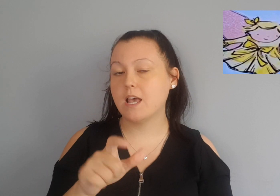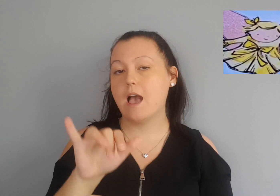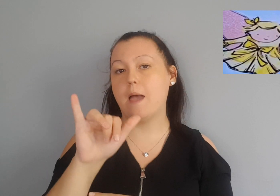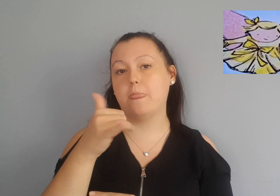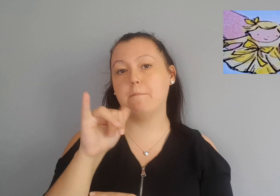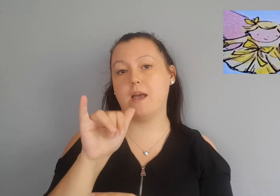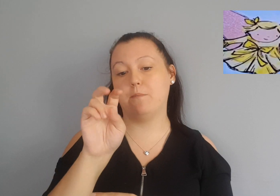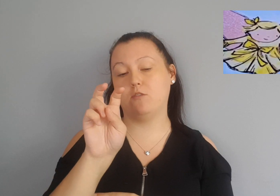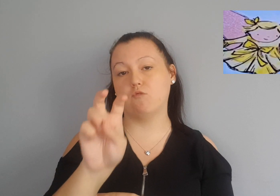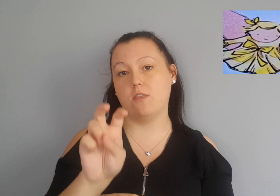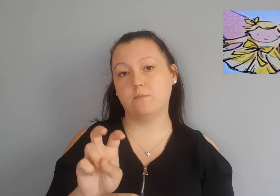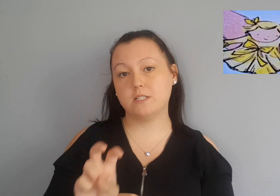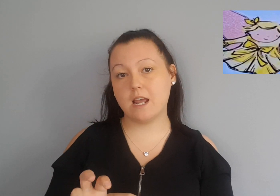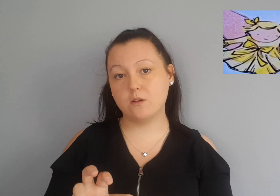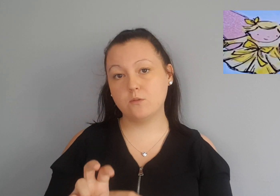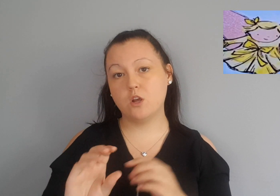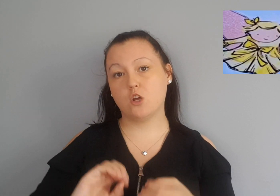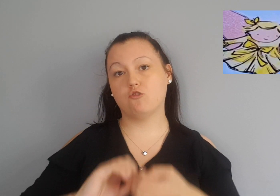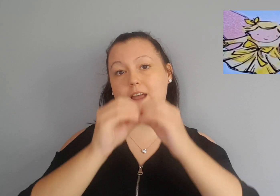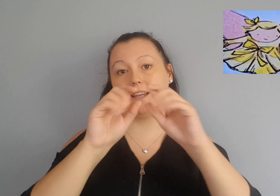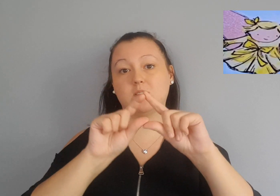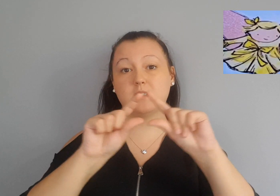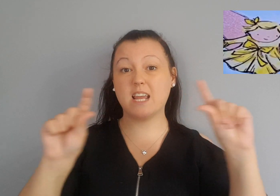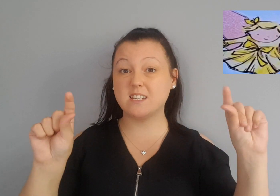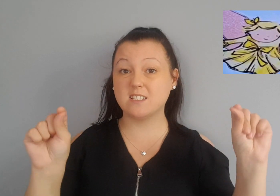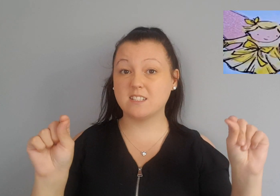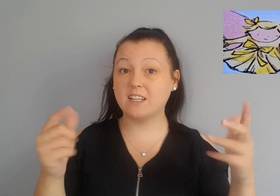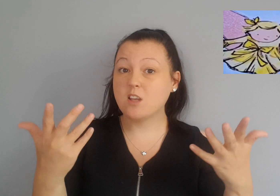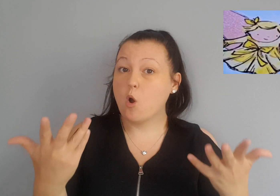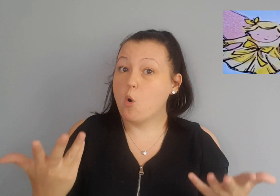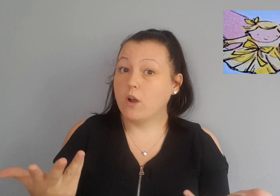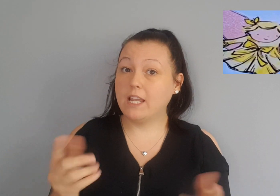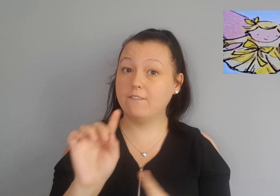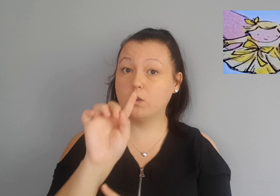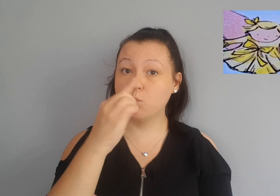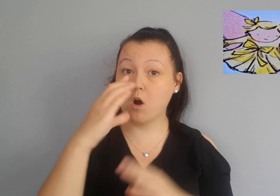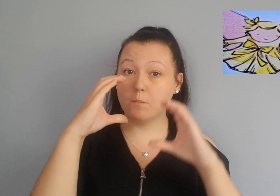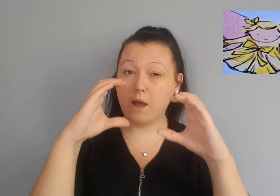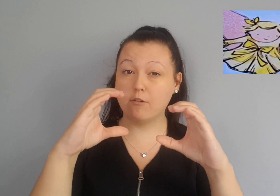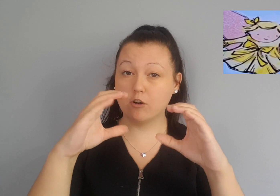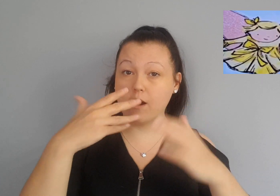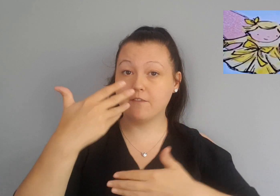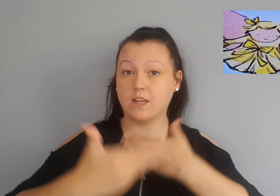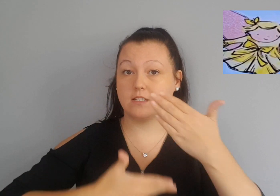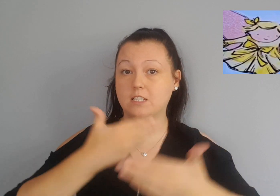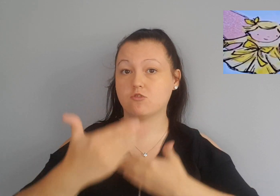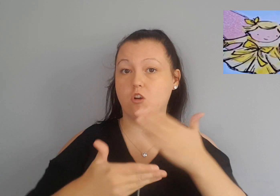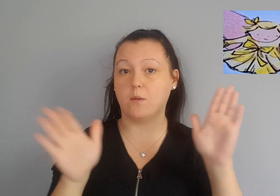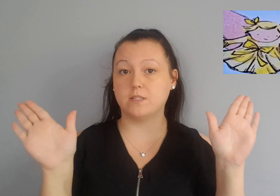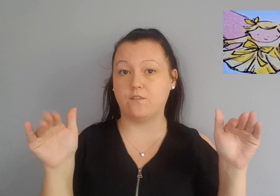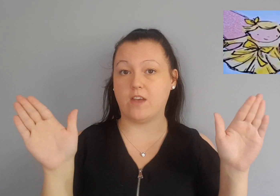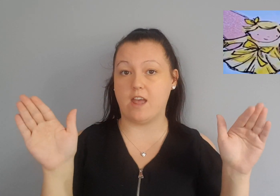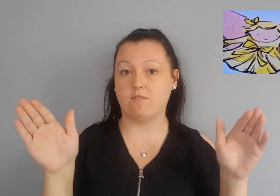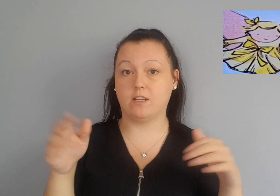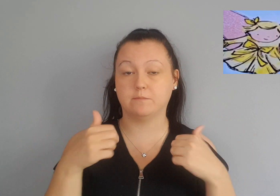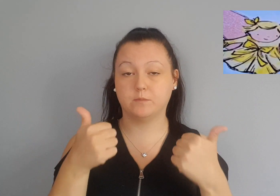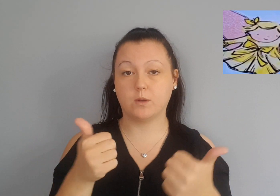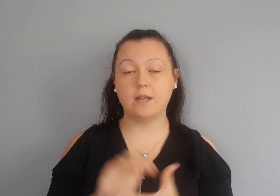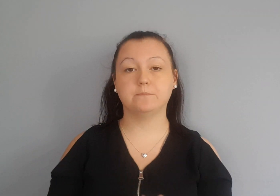And then maybe write them down create some sentences or even one paragraph that describes the fairy. Ok.